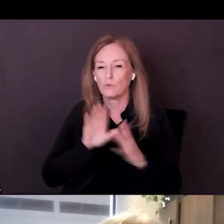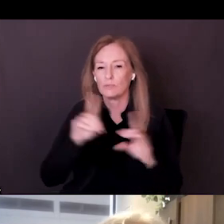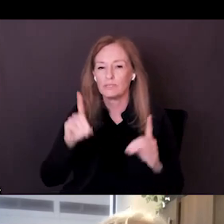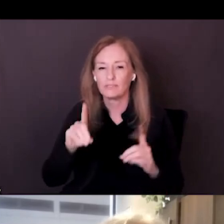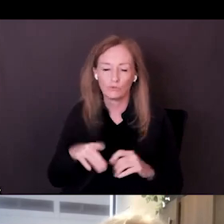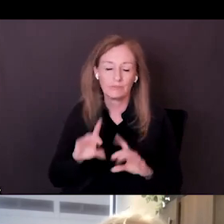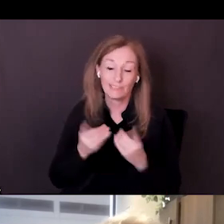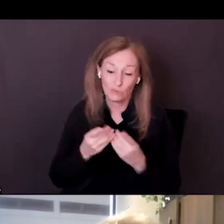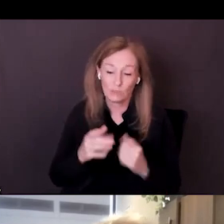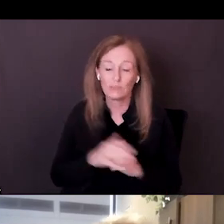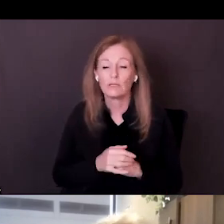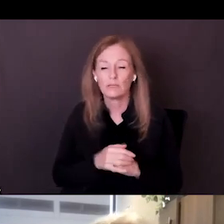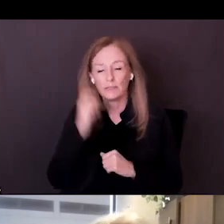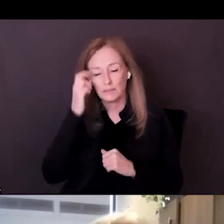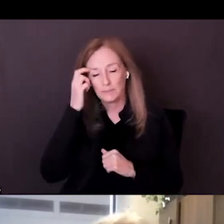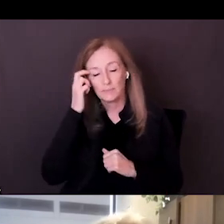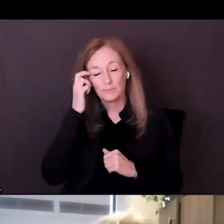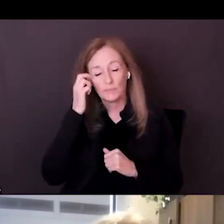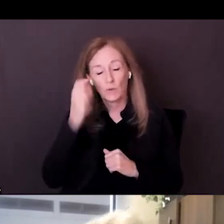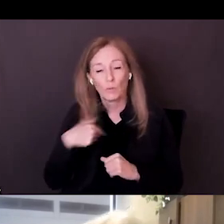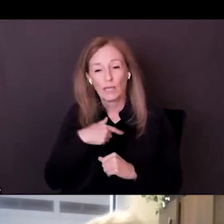AS WE GO THROUGH, WE HAVE A LOT OF STUDENTS WHO HAVE A LOT OF